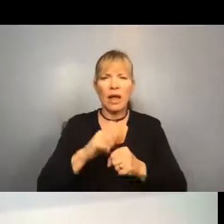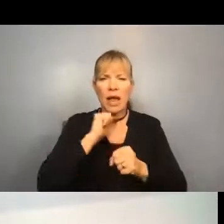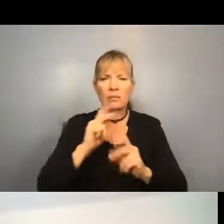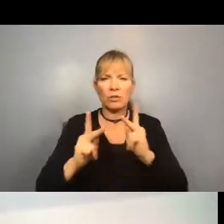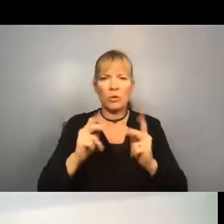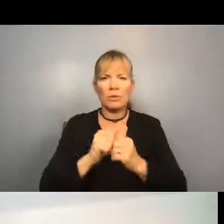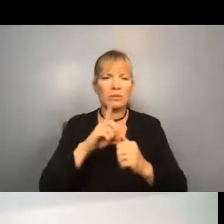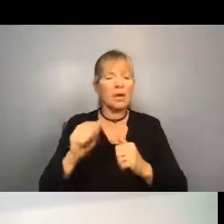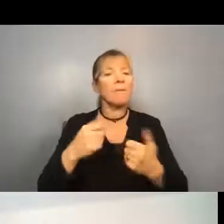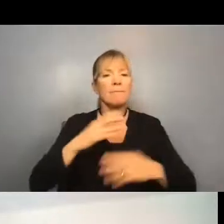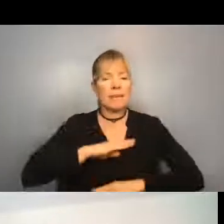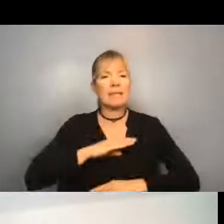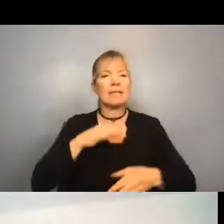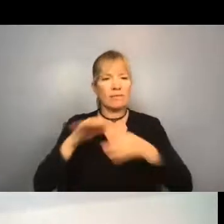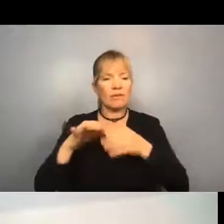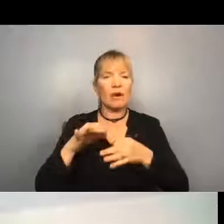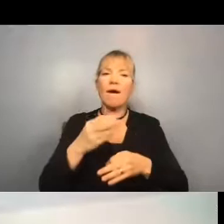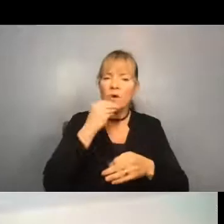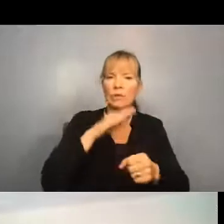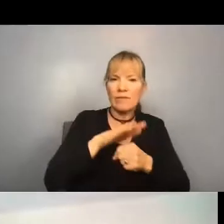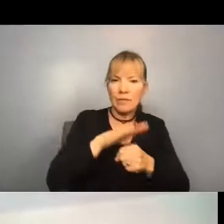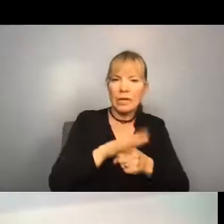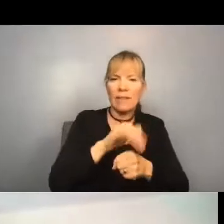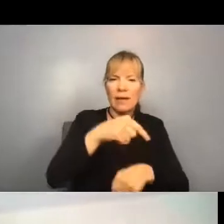COVID, and this is baseed on people's recall of March 2020, about 65% of working-age persons with disabilities met the definition of being food sufficient, compared to 78% of people without disabilities. This September, this dropped for both groups. I'm sure you saw on the